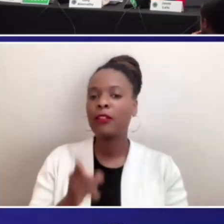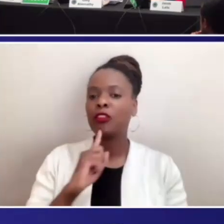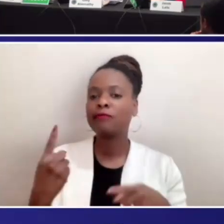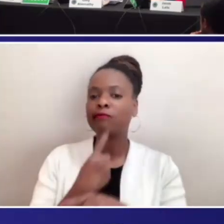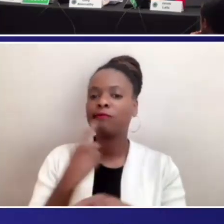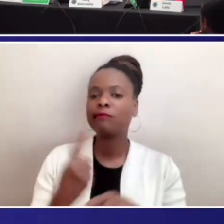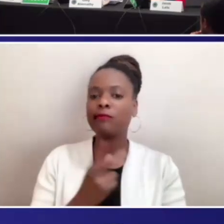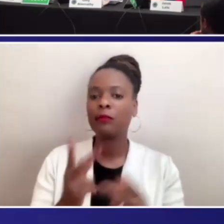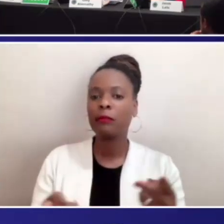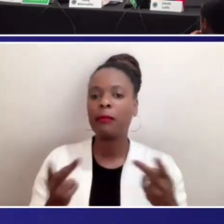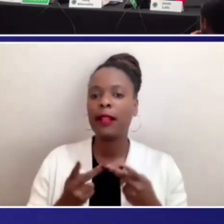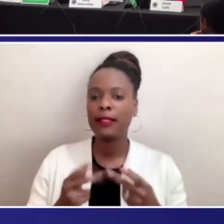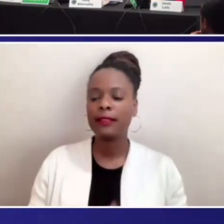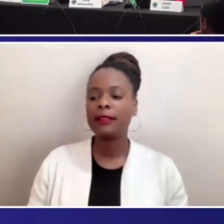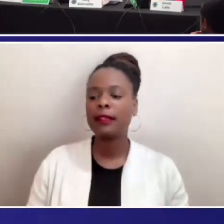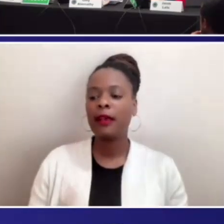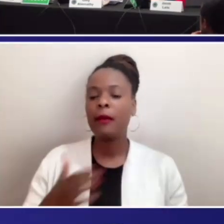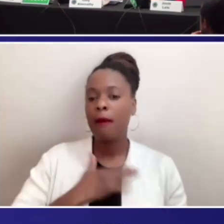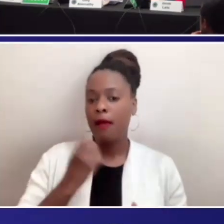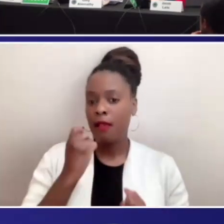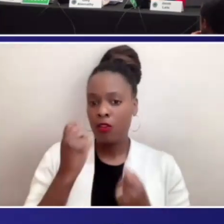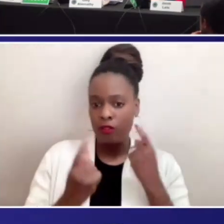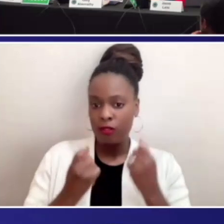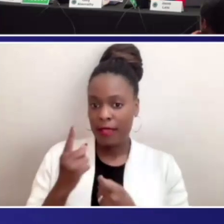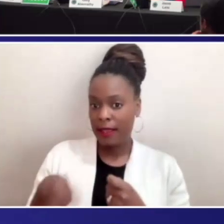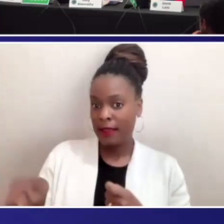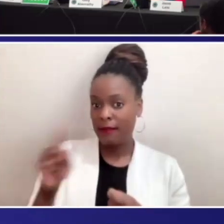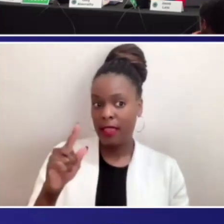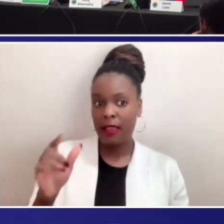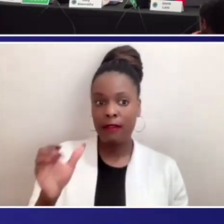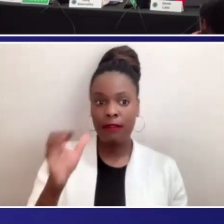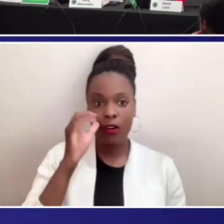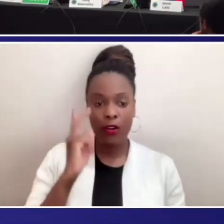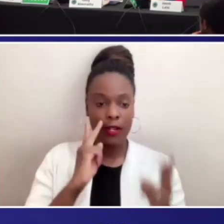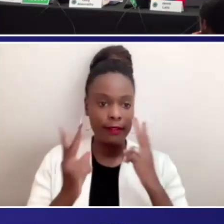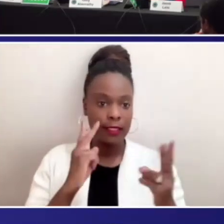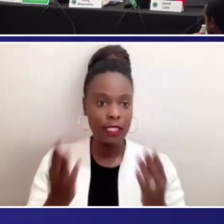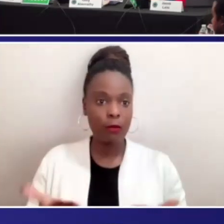And it is my understanding that they have heard and seen the proposals that have come in, and they are working on it.